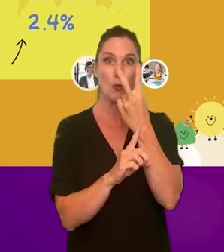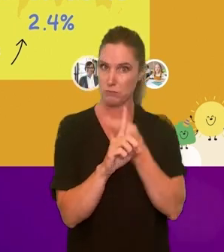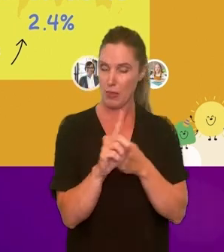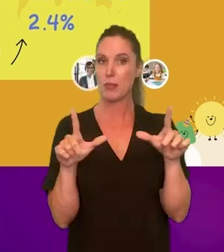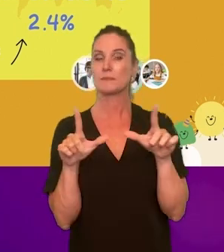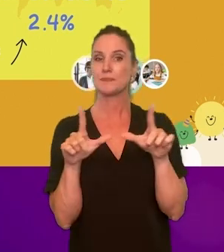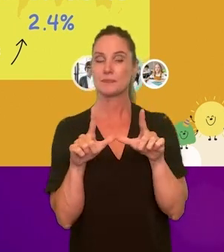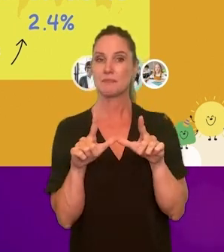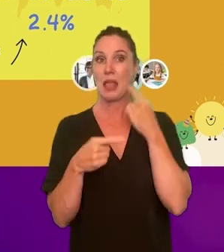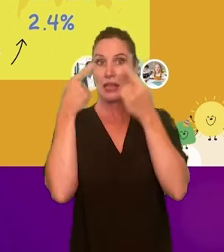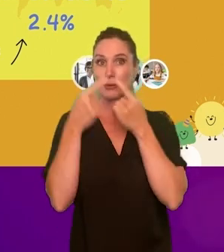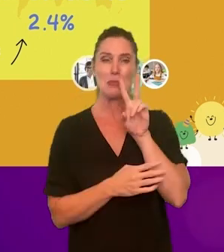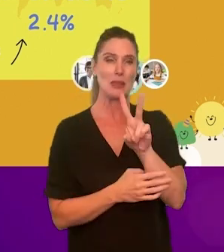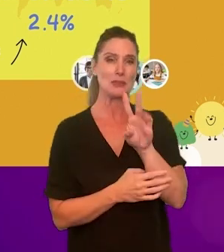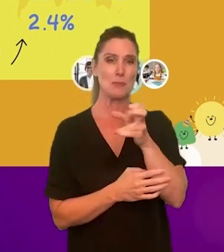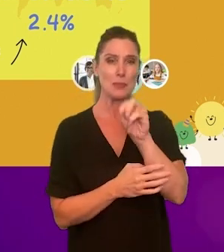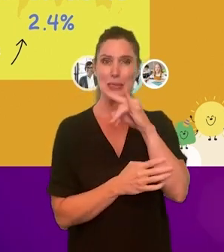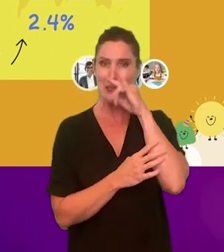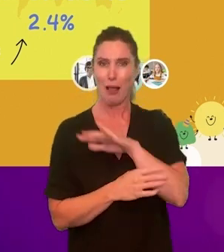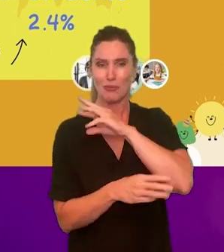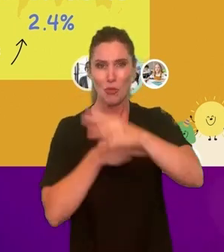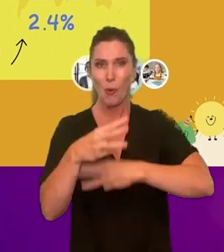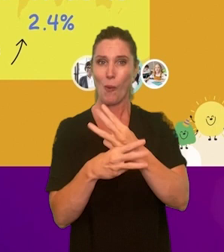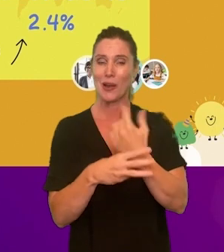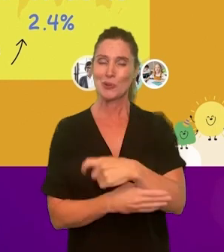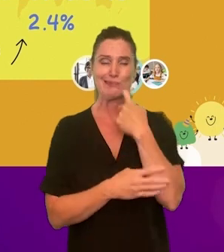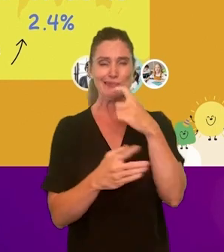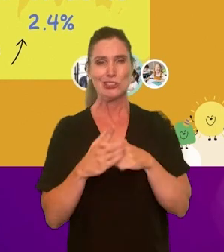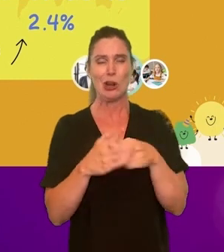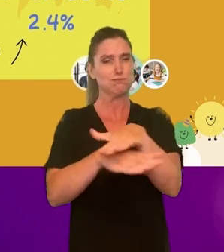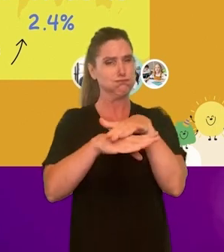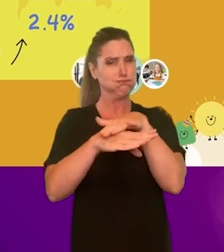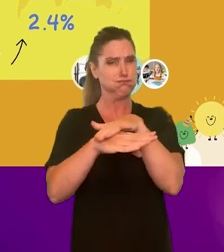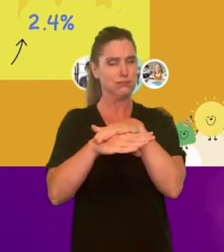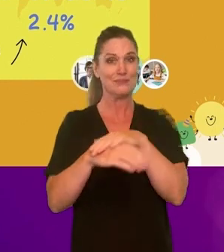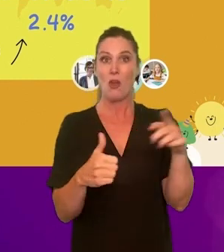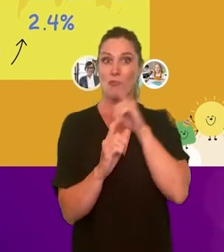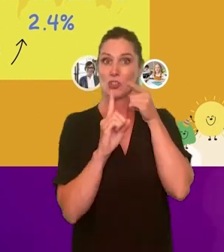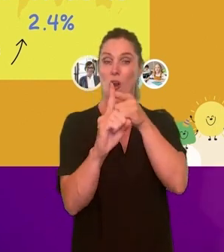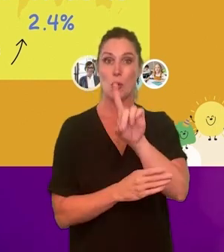And considering the two billion kids worldwide, we're just getting started. First targeting one million students,